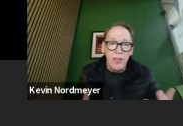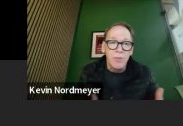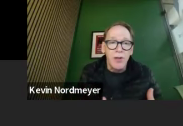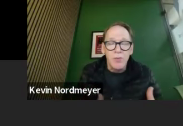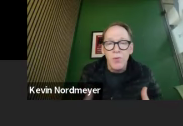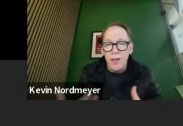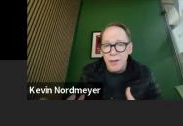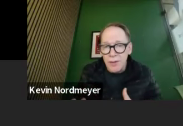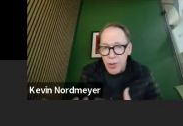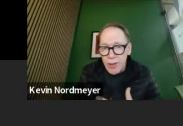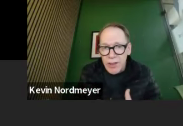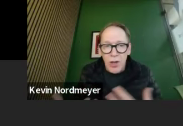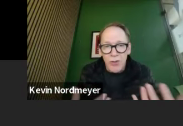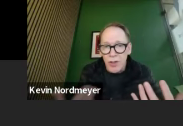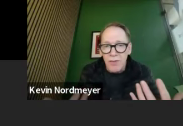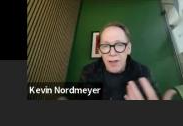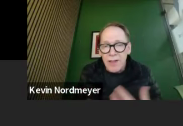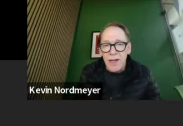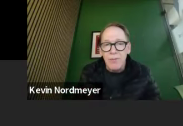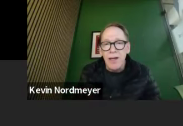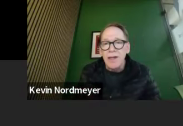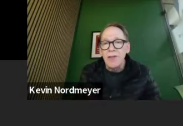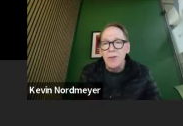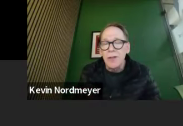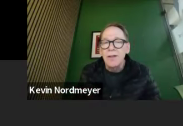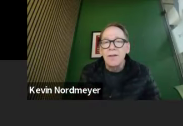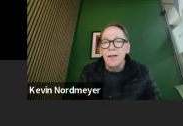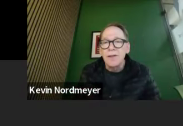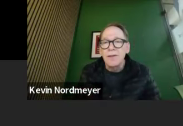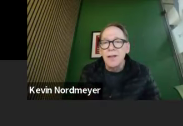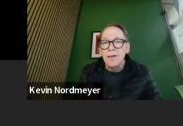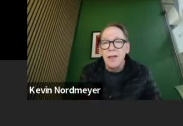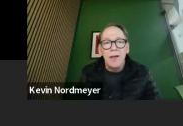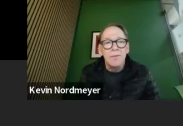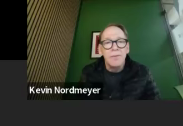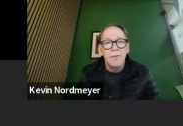generous spirit is we wanted the building to also convey that same attitude. Next slide.